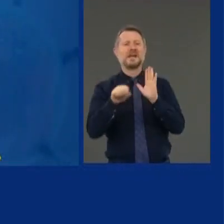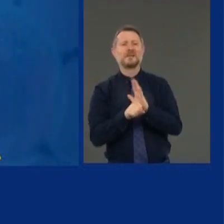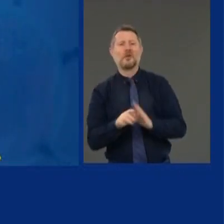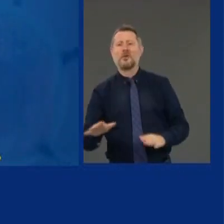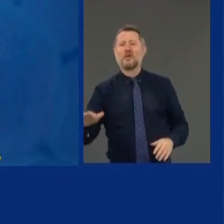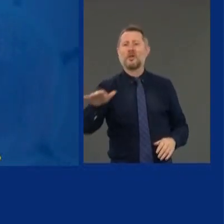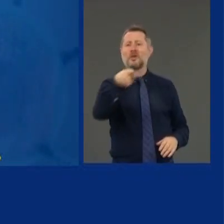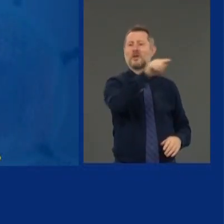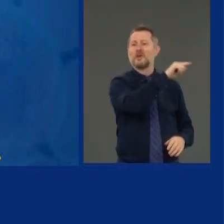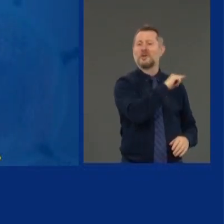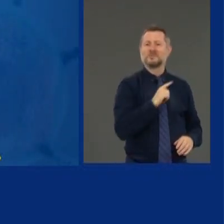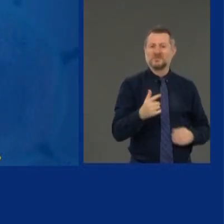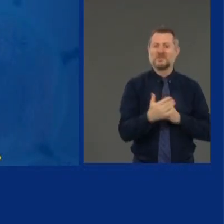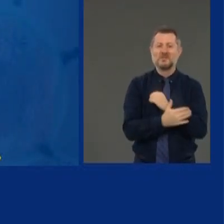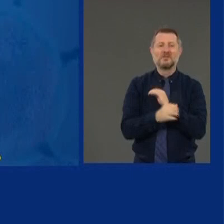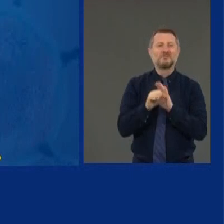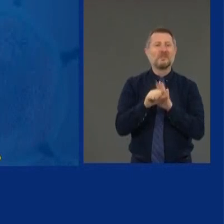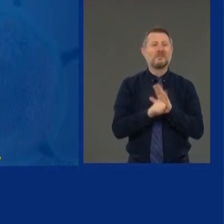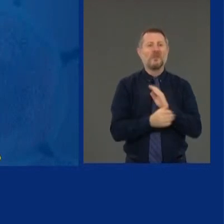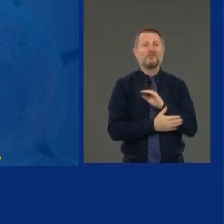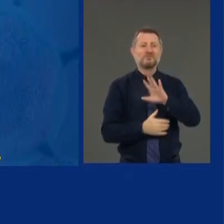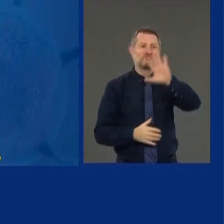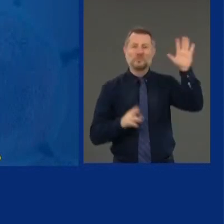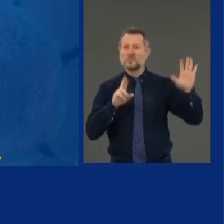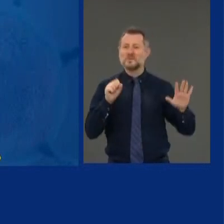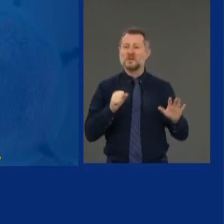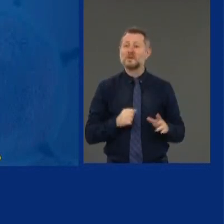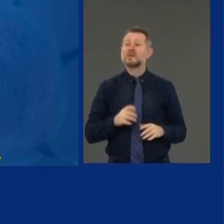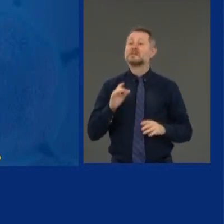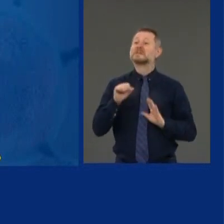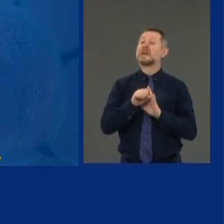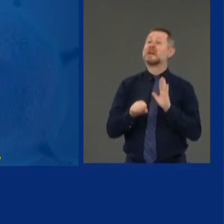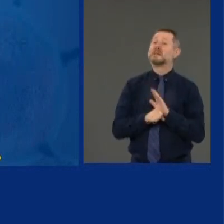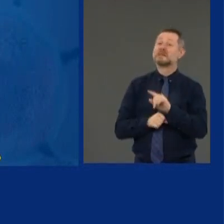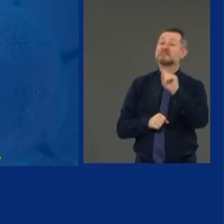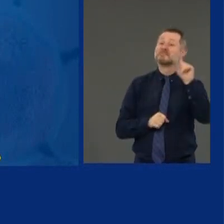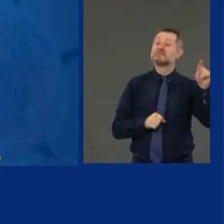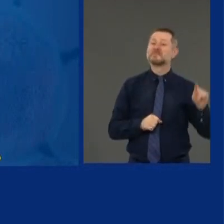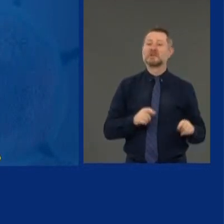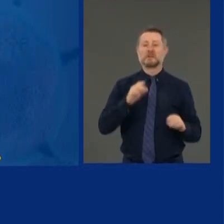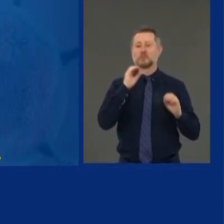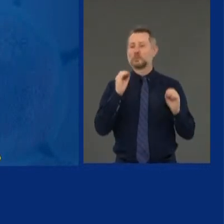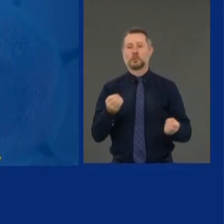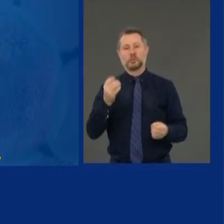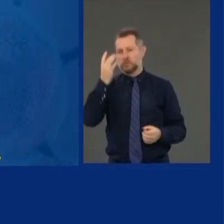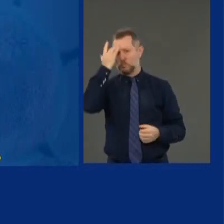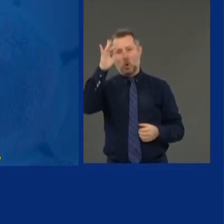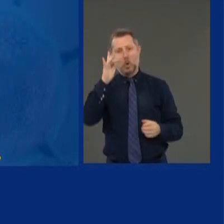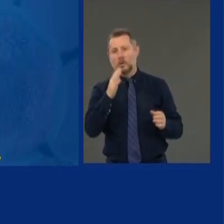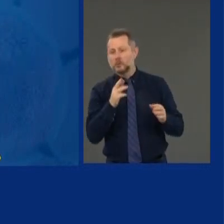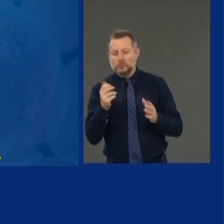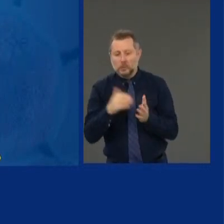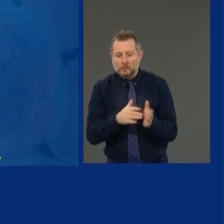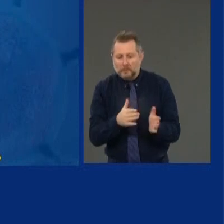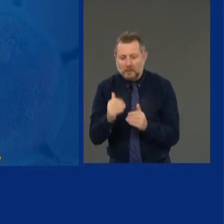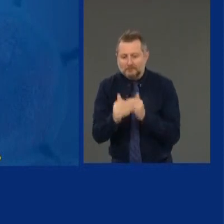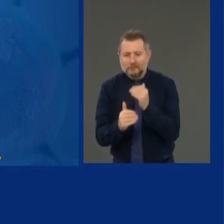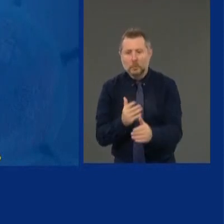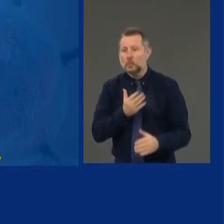THE COVISIT VIRUS IS INCREASING